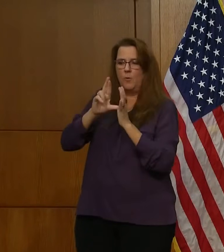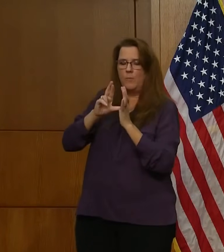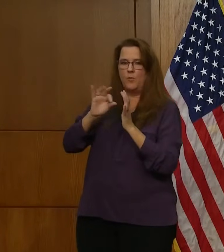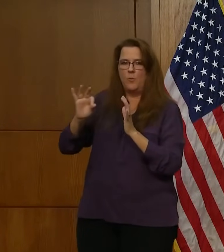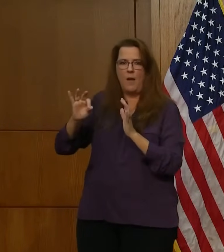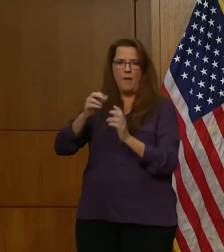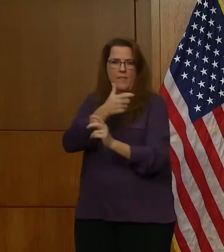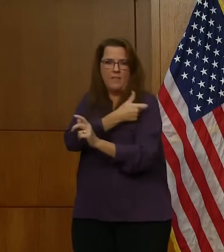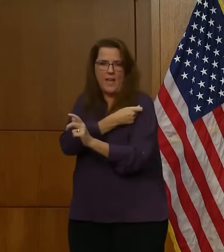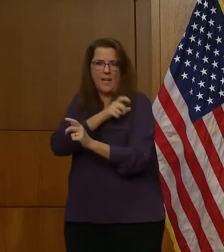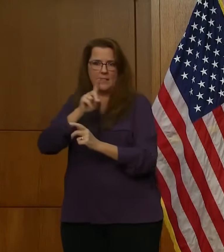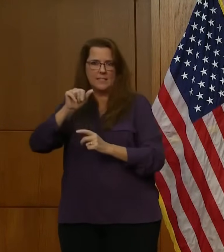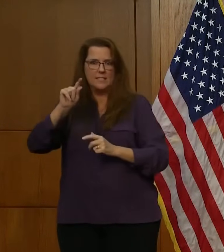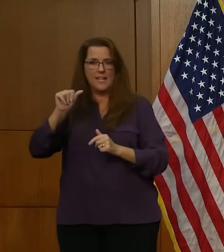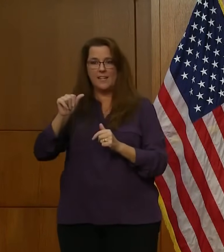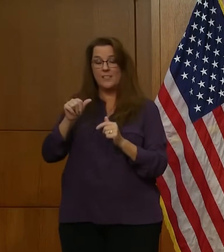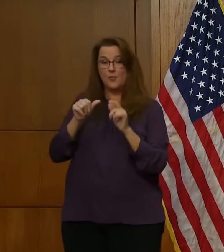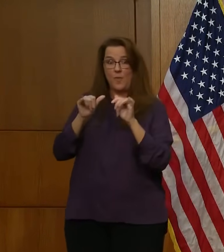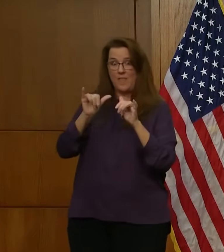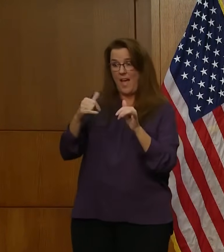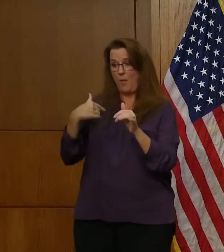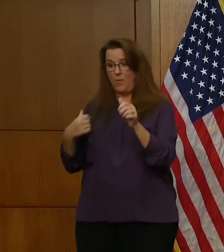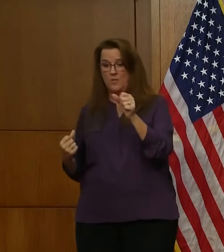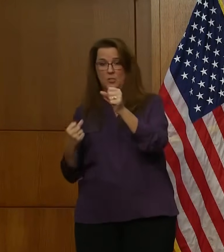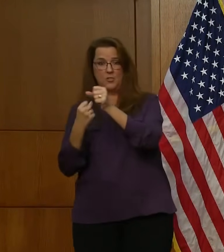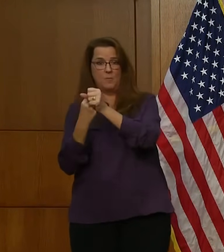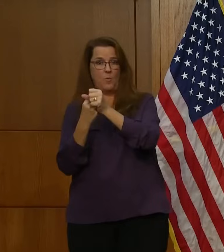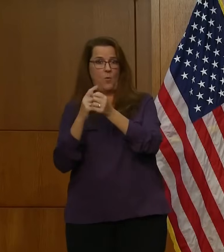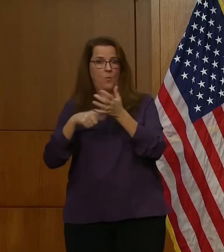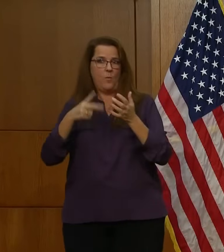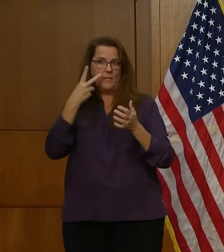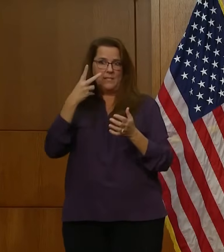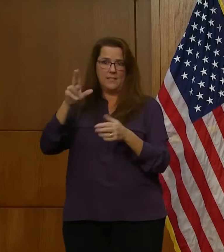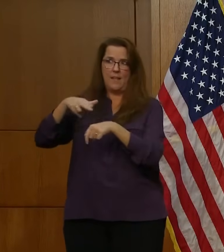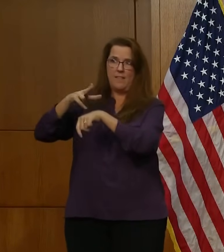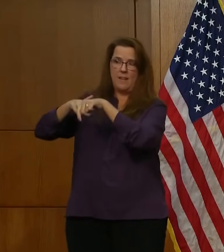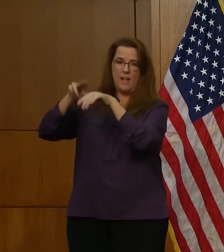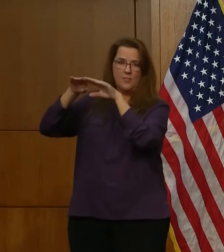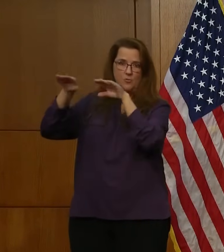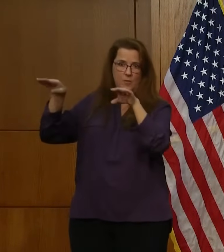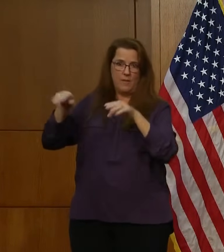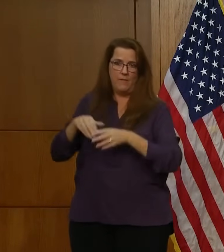VACCINATION TEAM ALSO HAS A WORK GROUP DOING AN INDEPENDENT REVIEW OF THE VACCINE DATA, SO